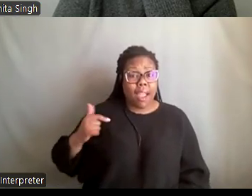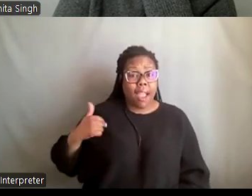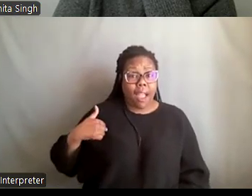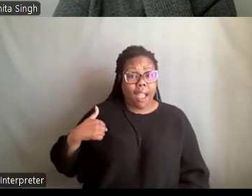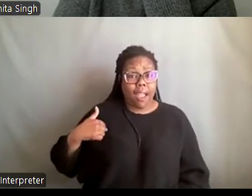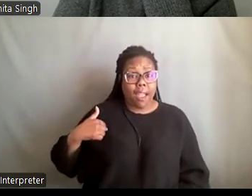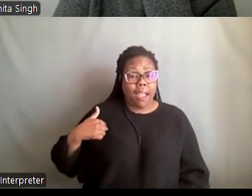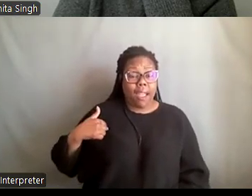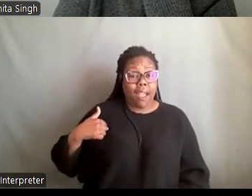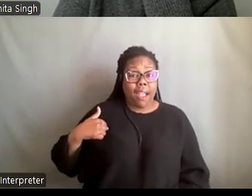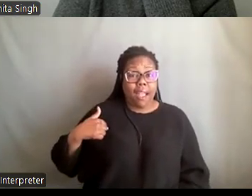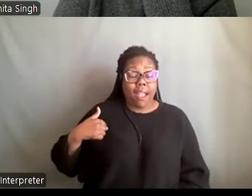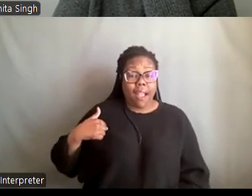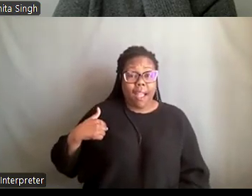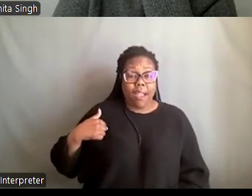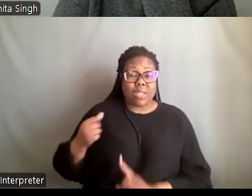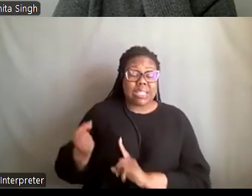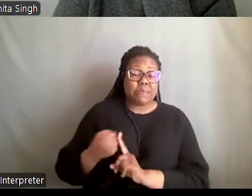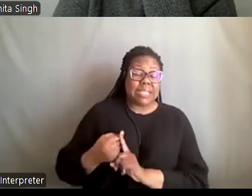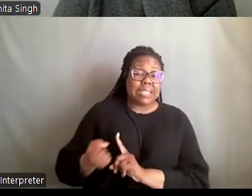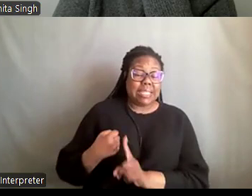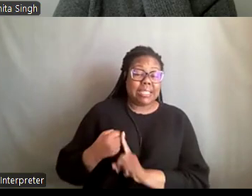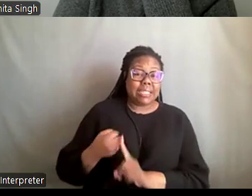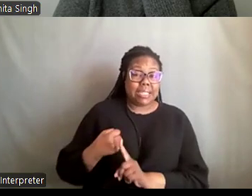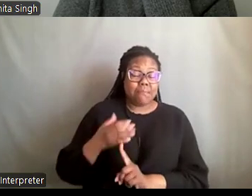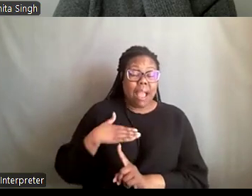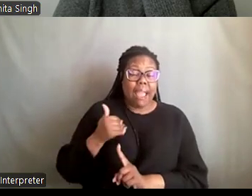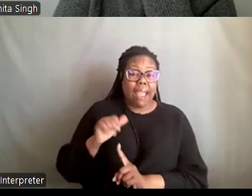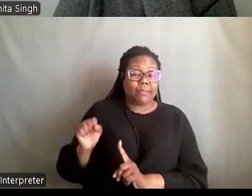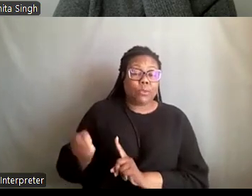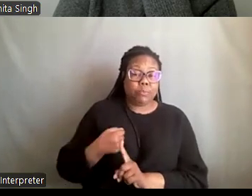the day used to get my